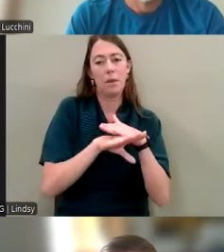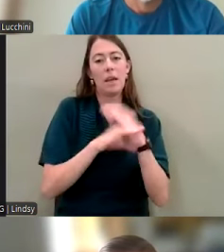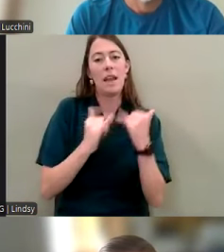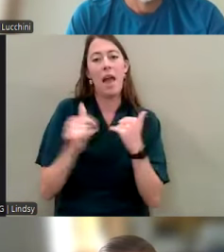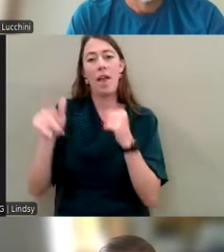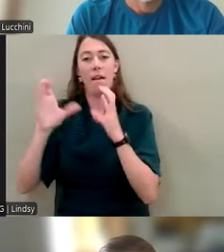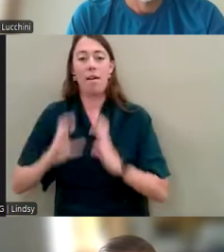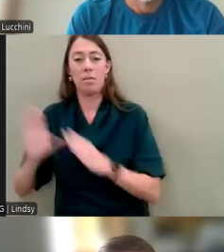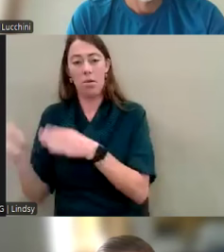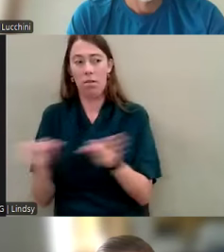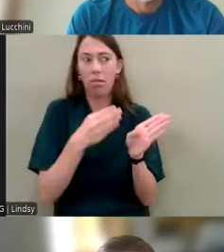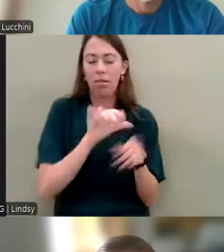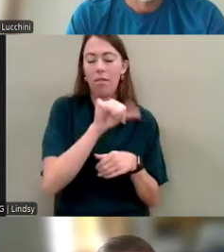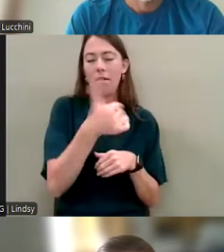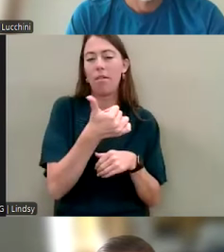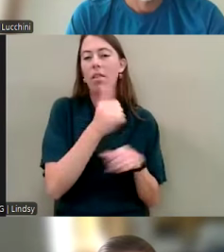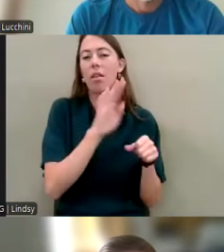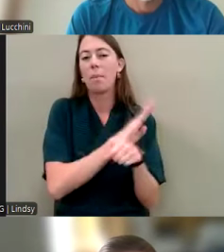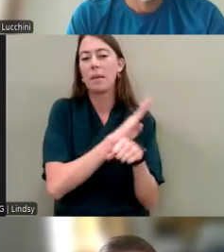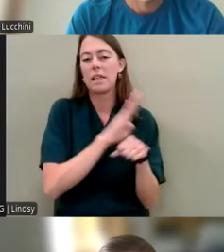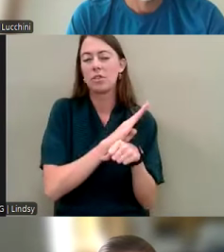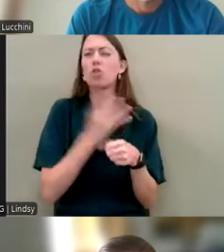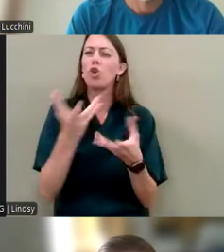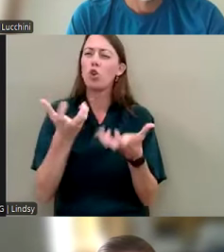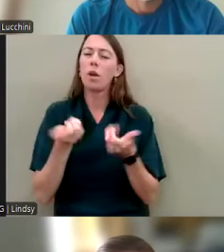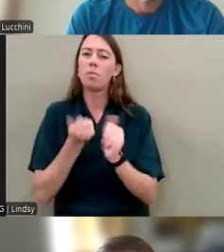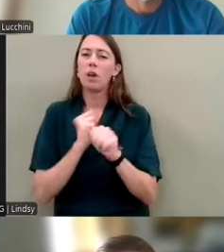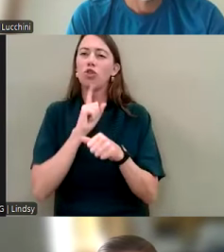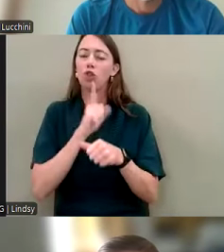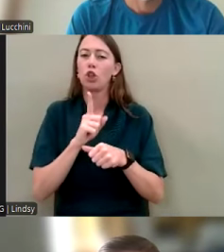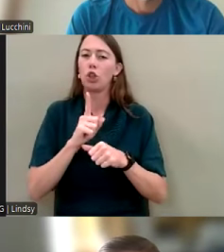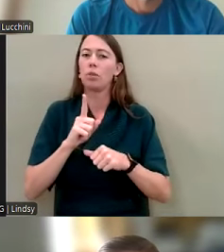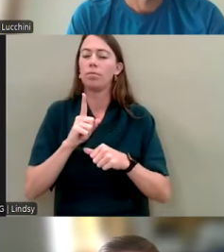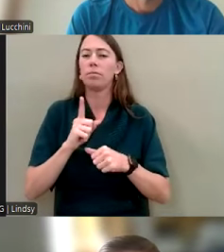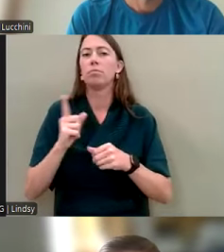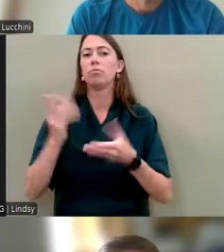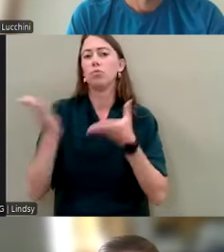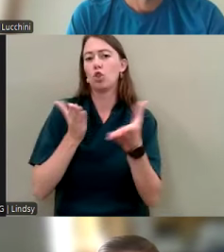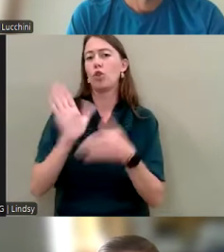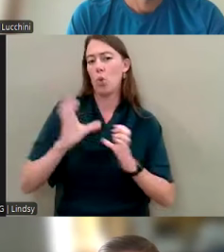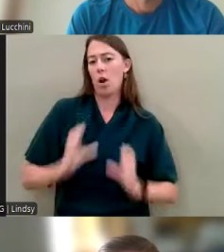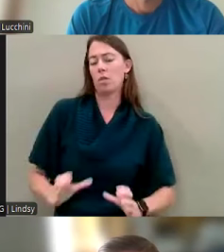you can to serve your customers well? >> MALCOLM MEISTRELL: Thank you both.